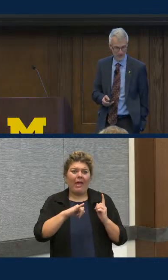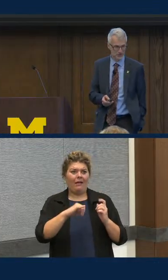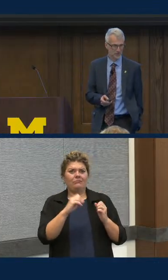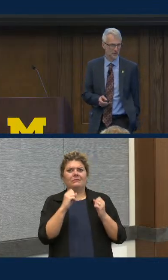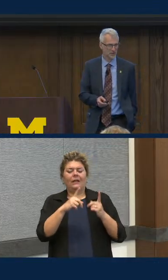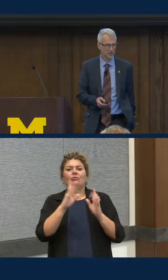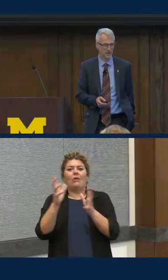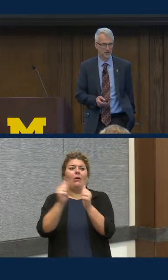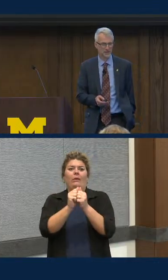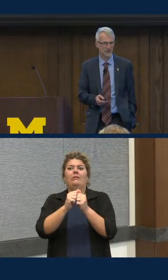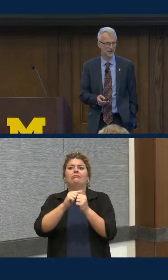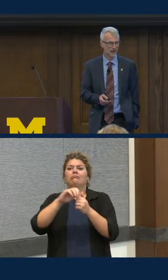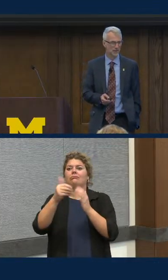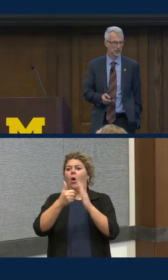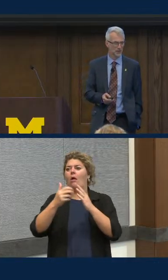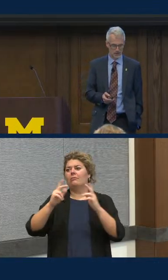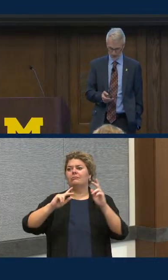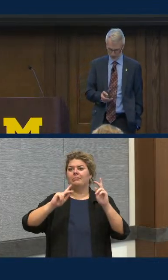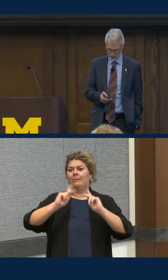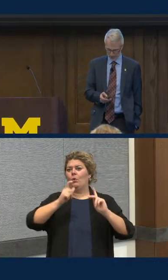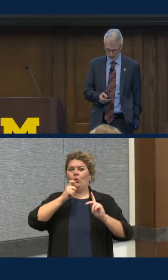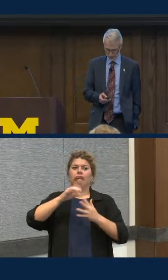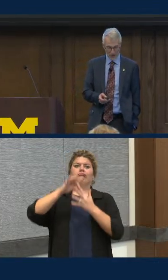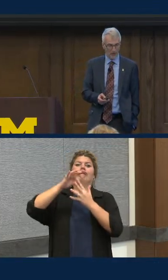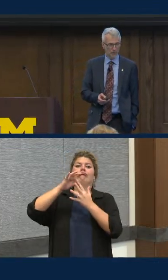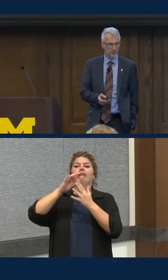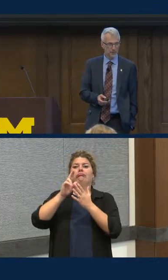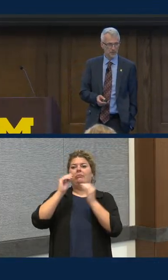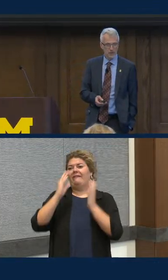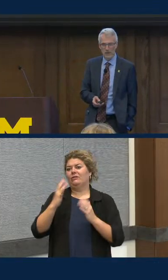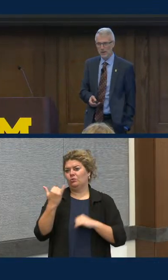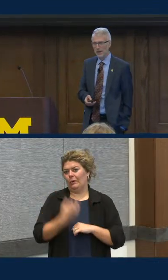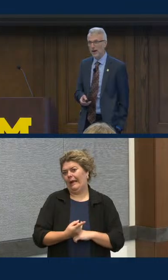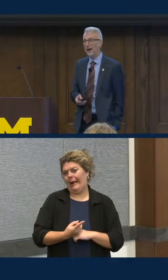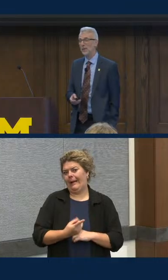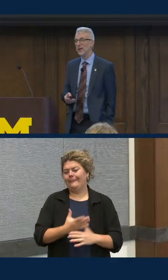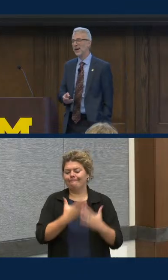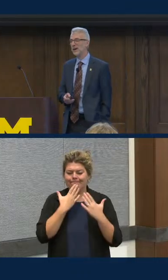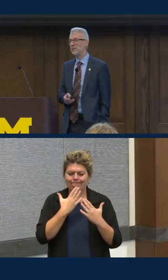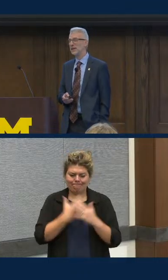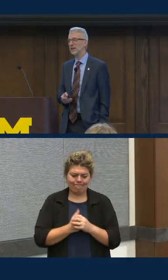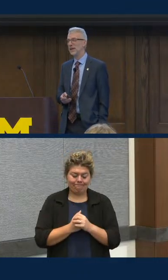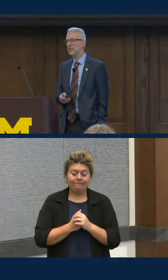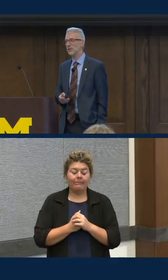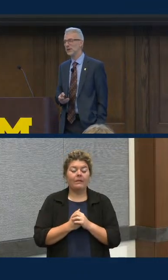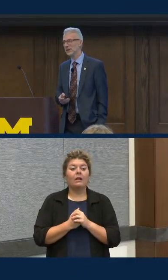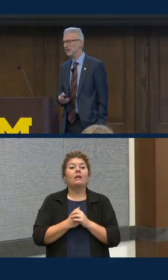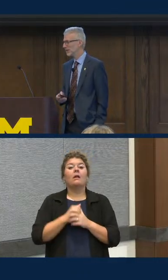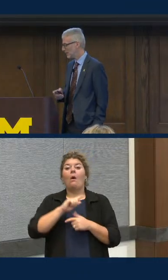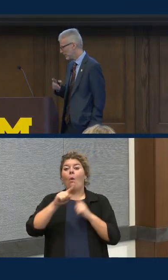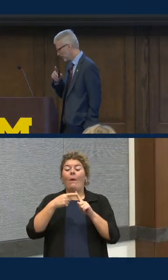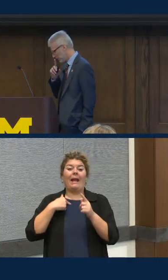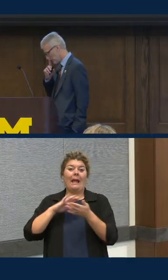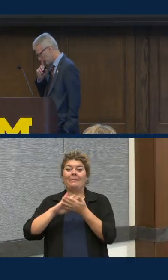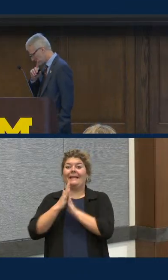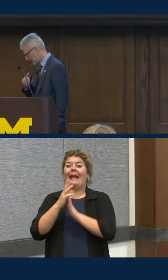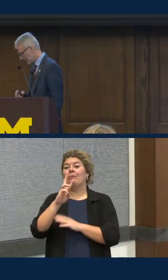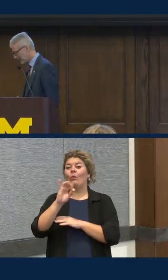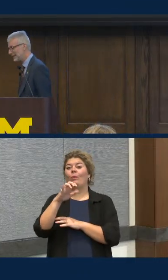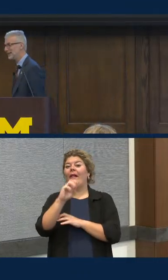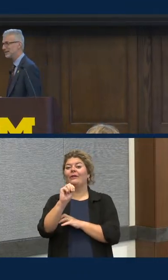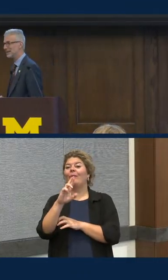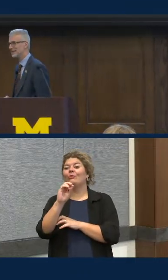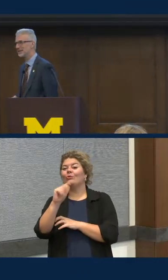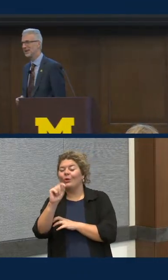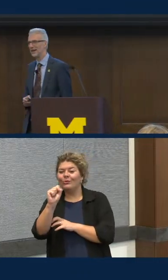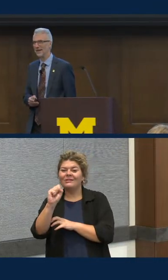professors today.